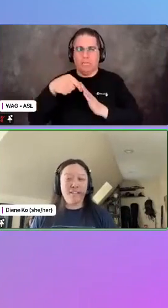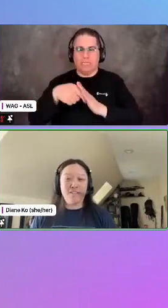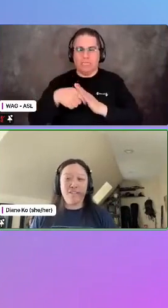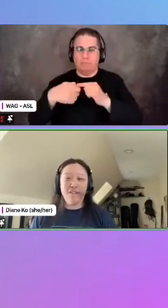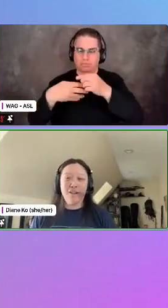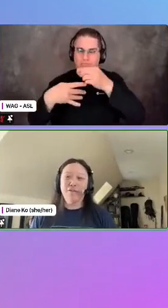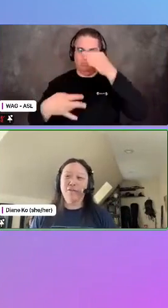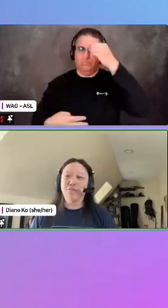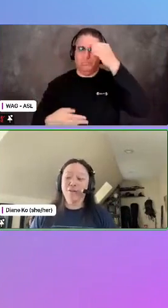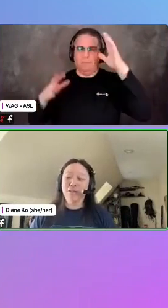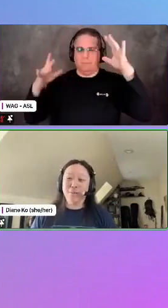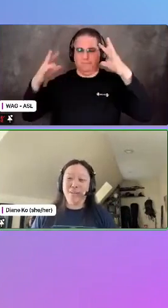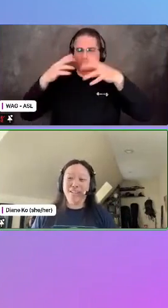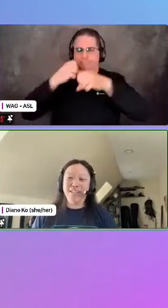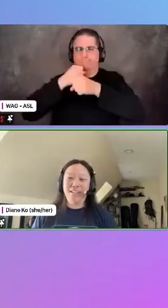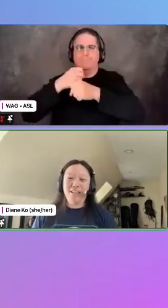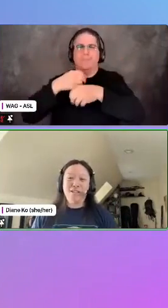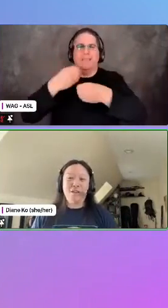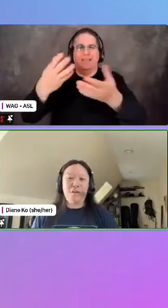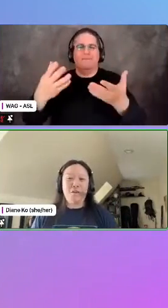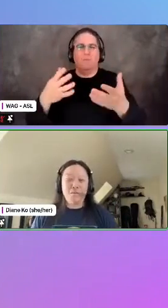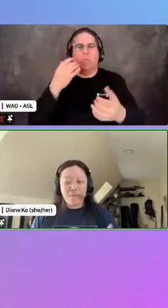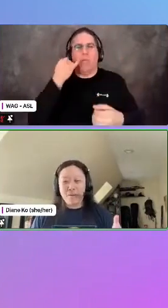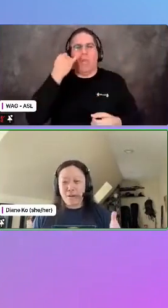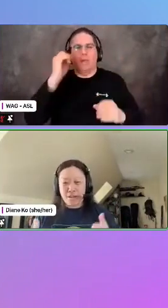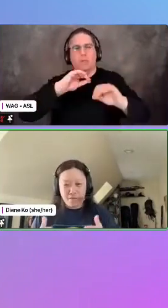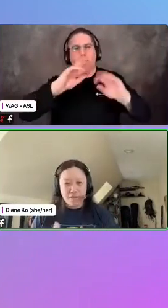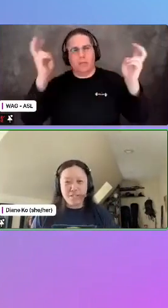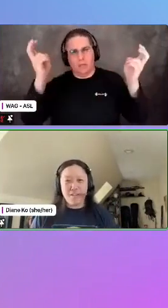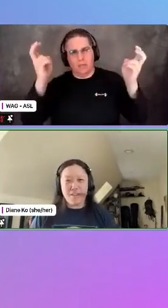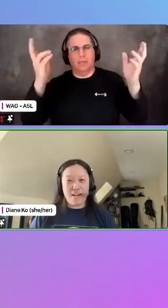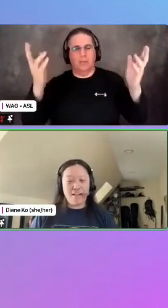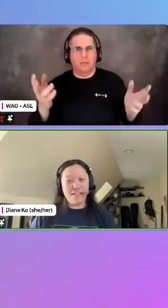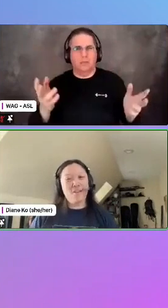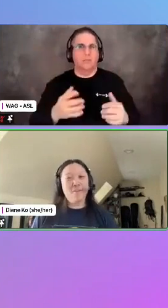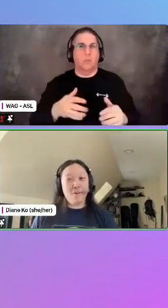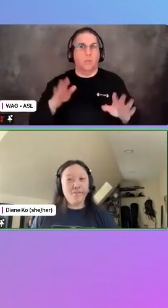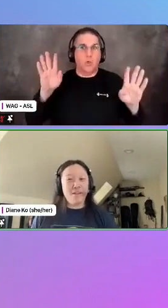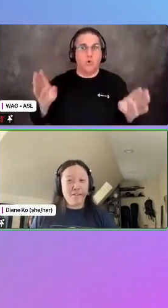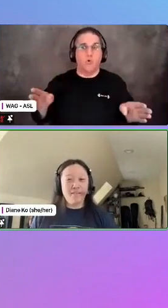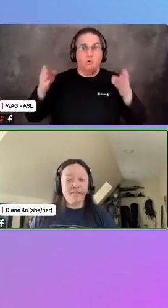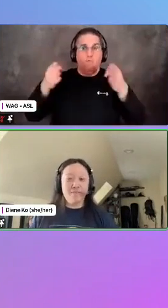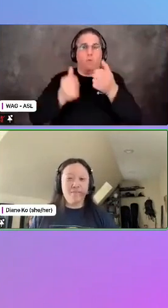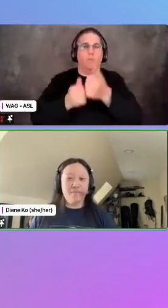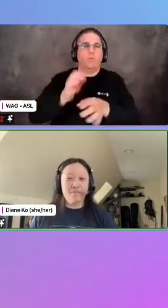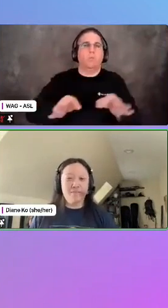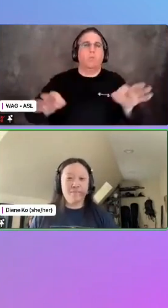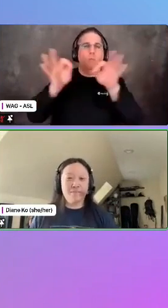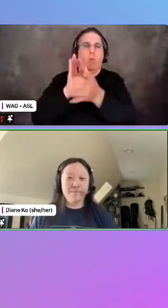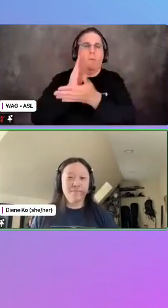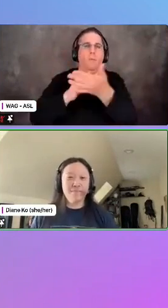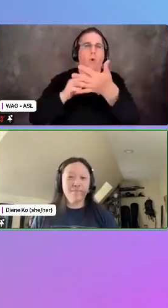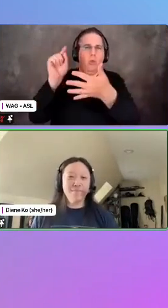Digital equality is my jam. I don't identify as disabled, but I've been a passion about accessibility for the last 10